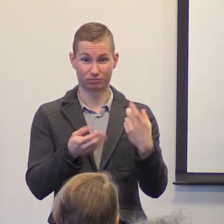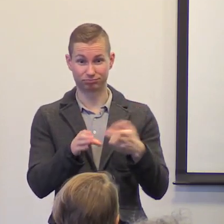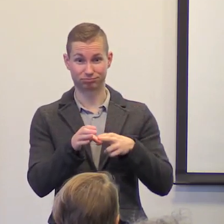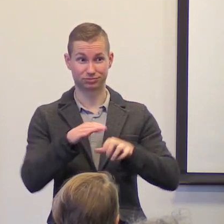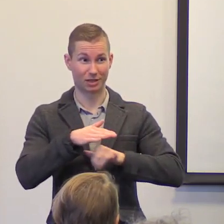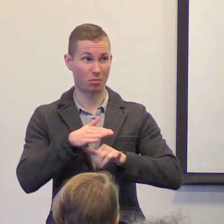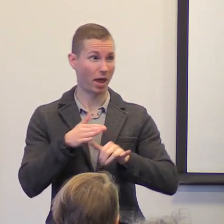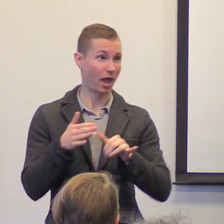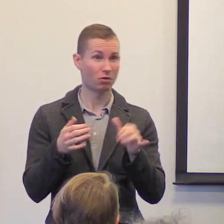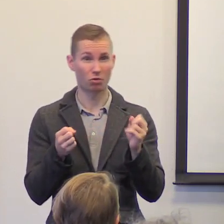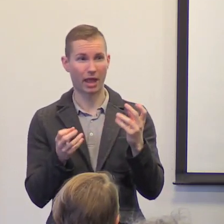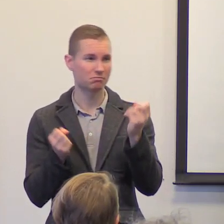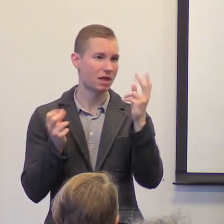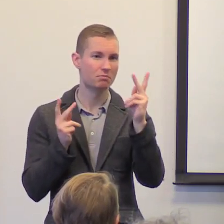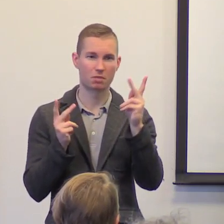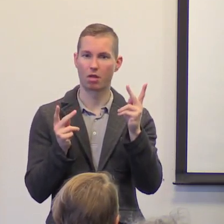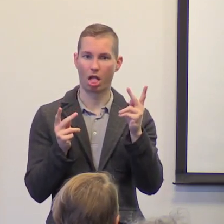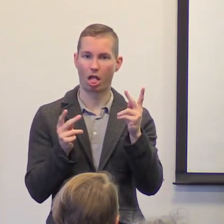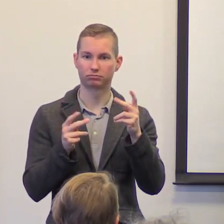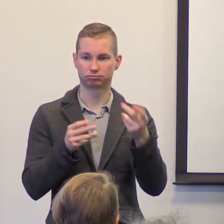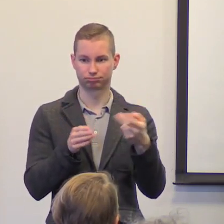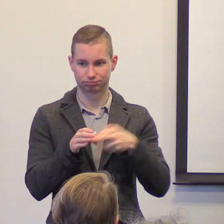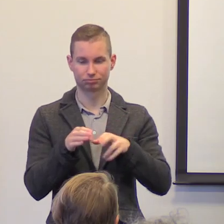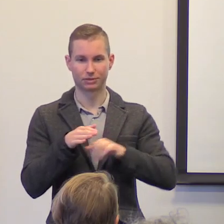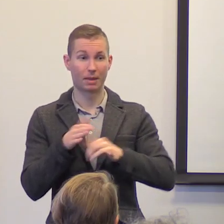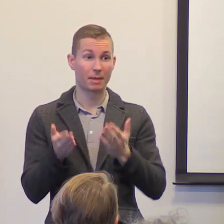Okay, a lot of people on the subways, and you may have noticed, you may have come upon